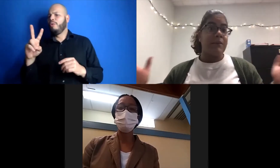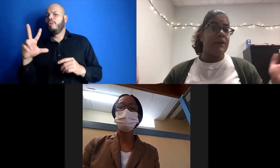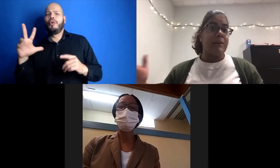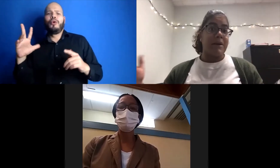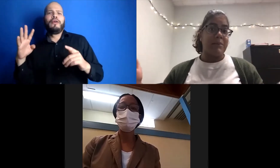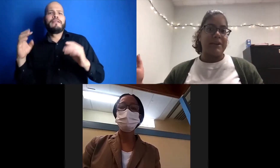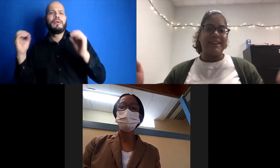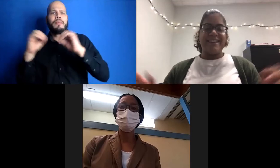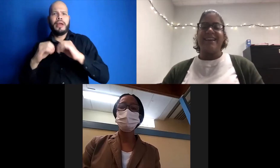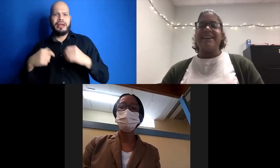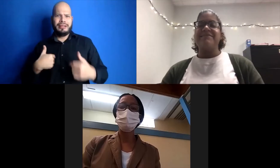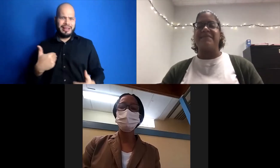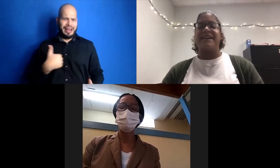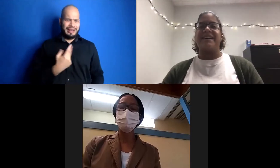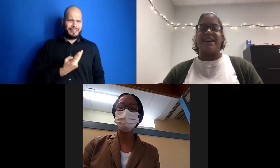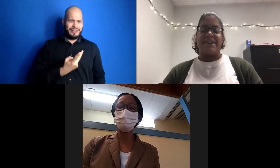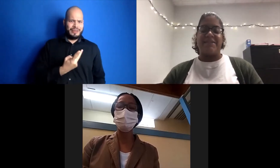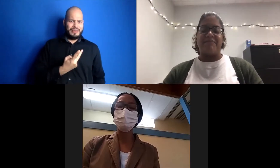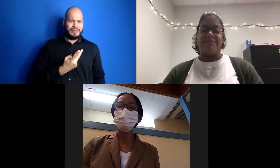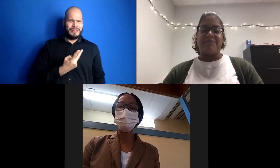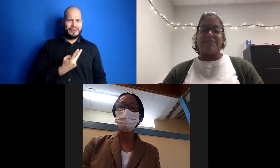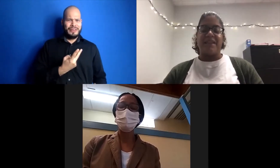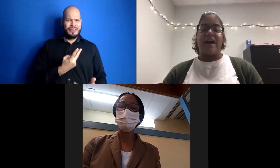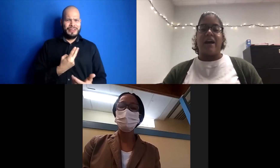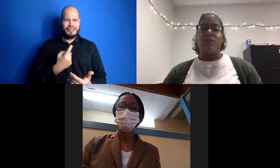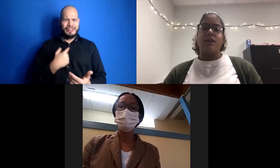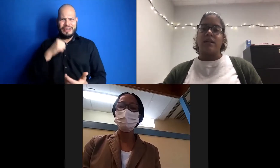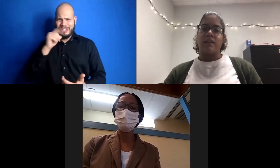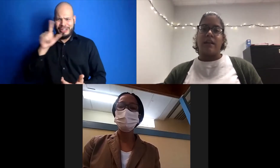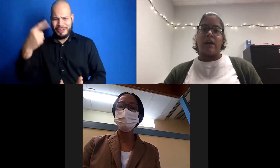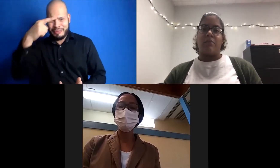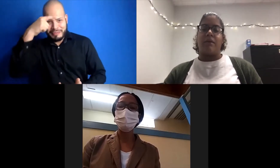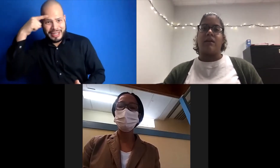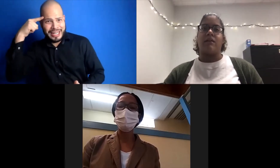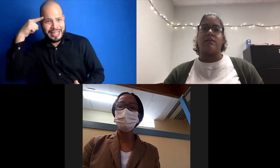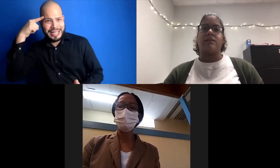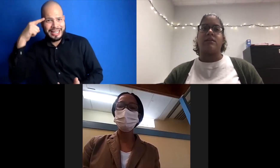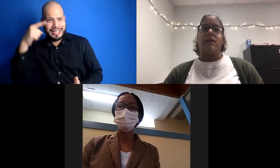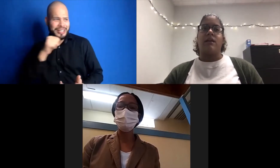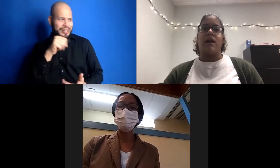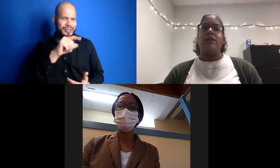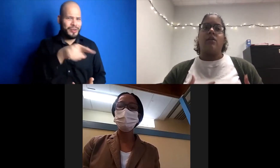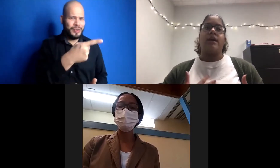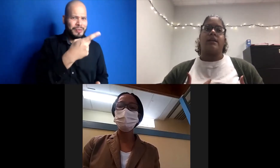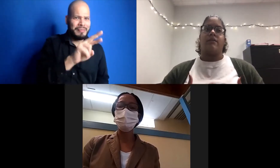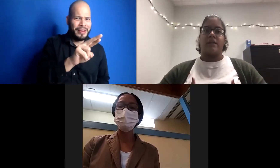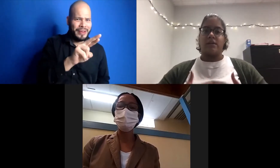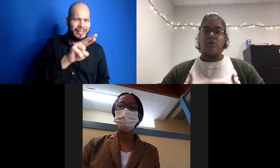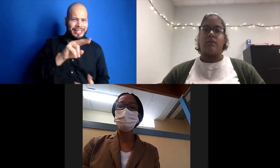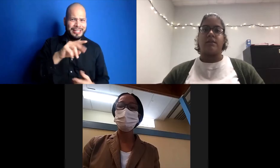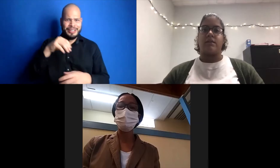in my blood but um yeah I would click that because I know I identifies two races not